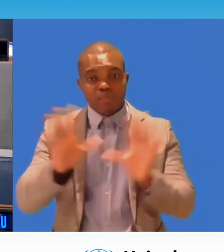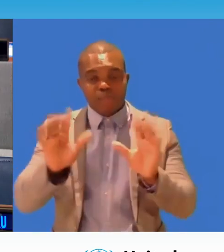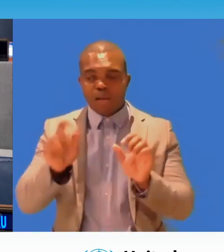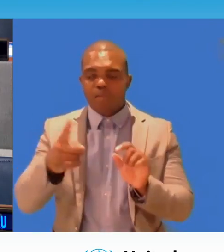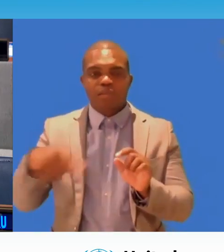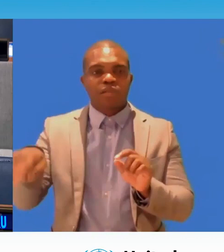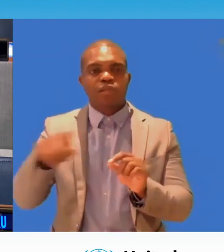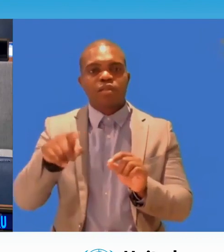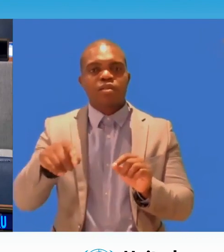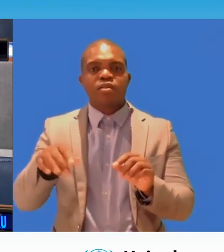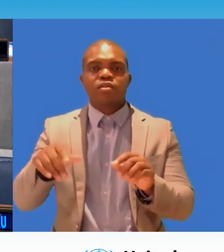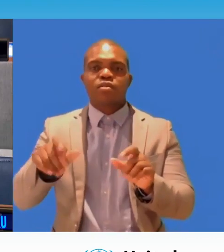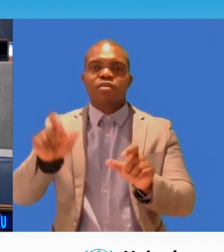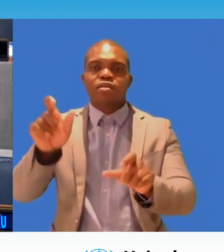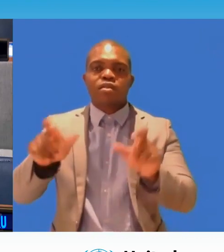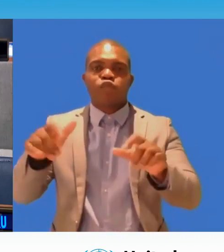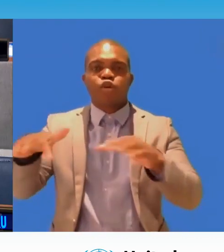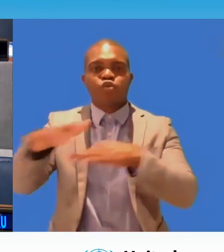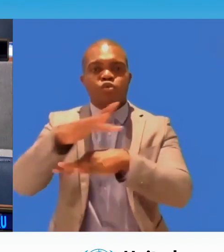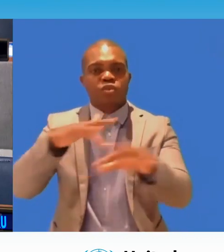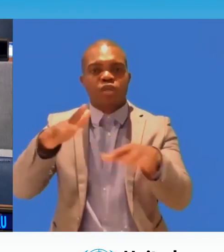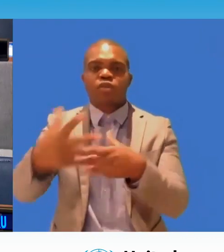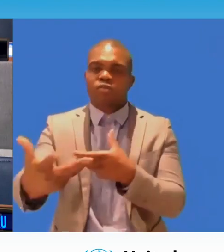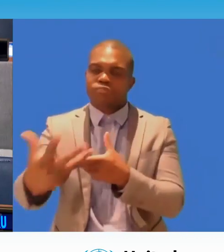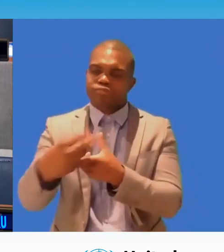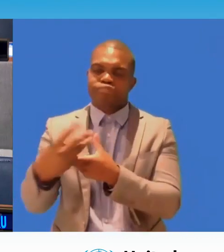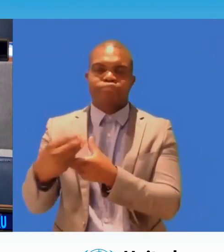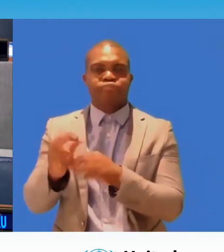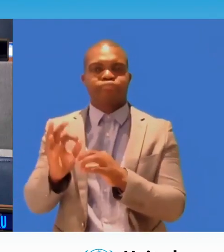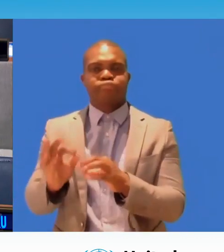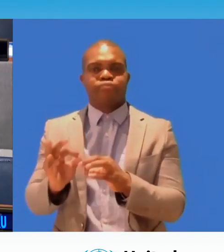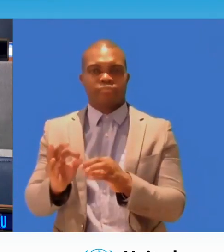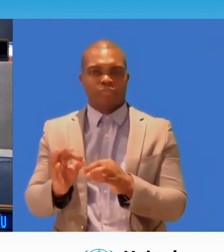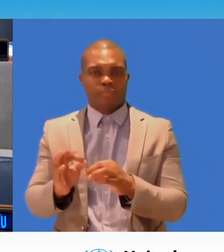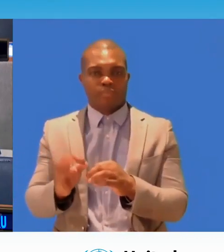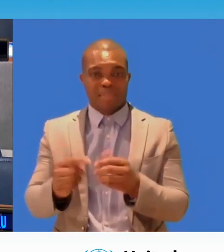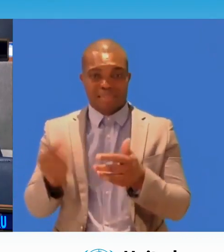rights to political participation and participation in policym Nepal